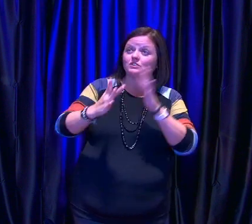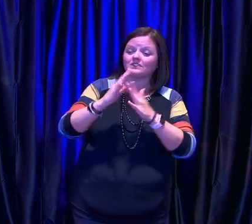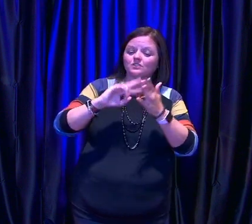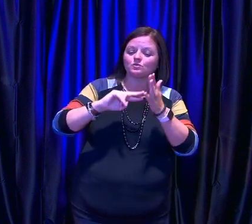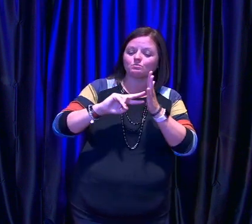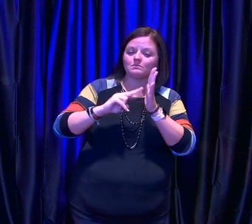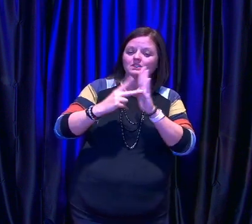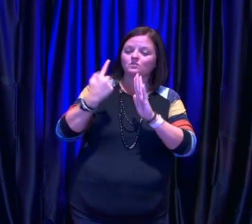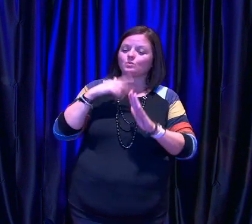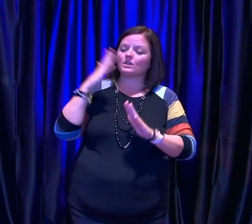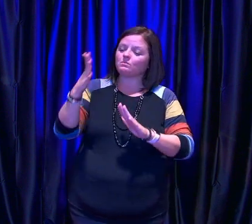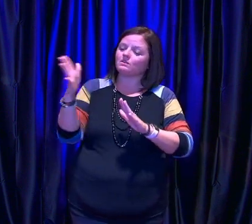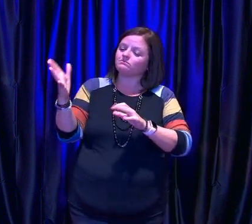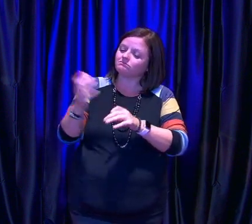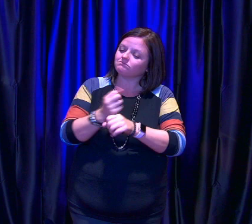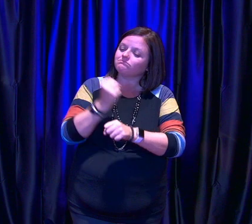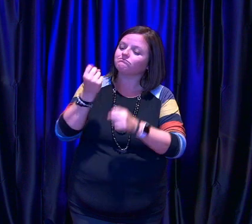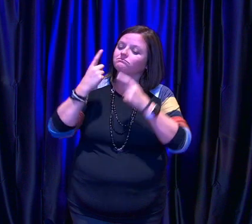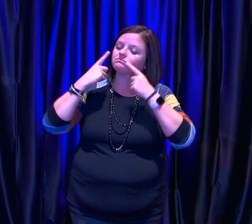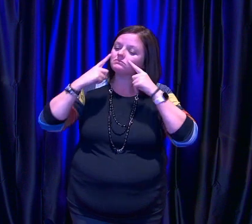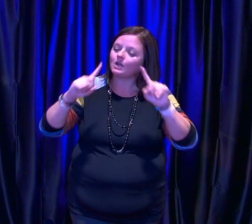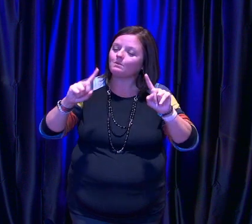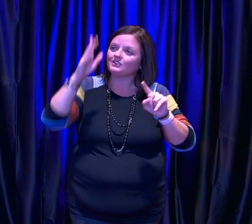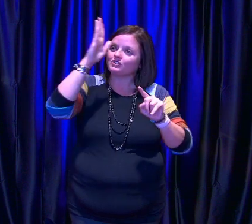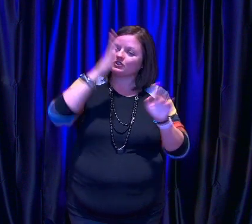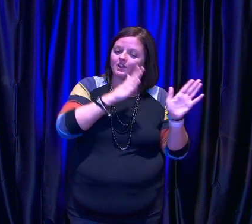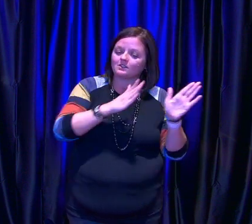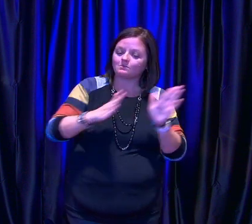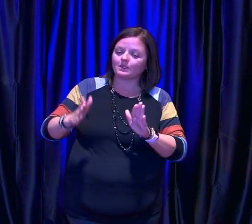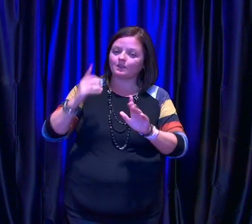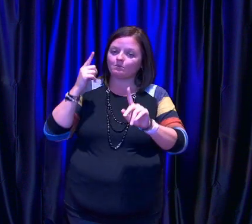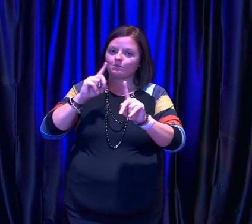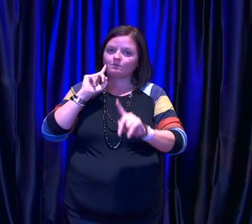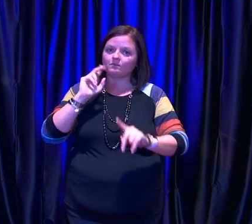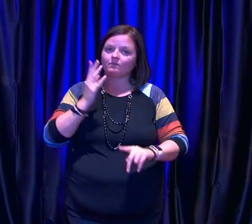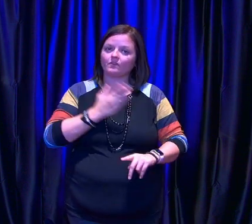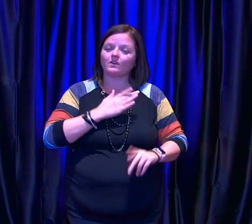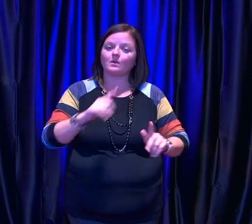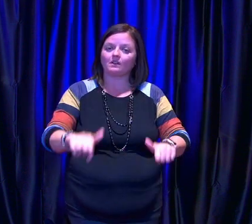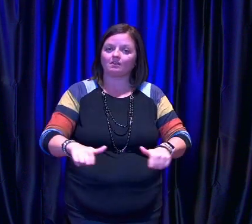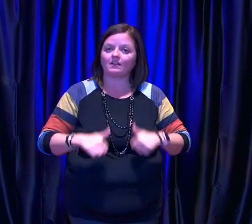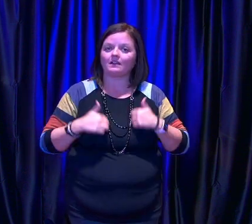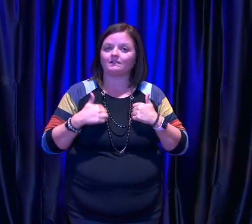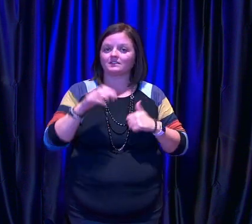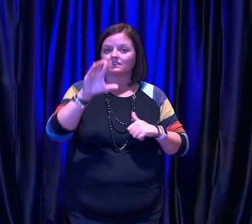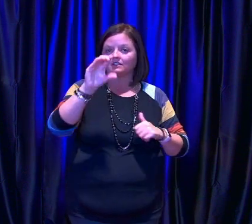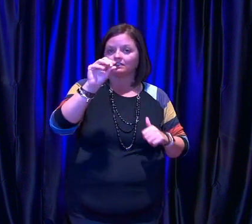God's plan and his purpose for our lives the contemporary english version says it